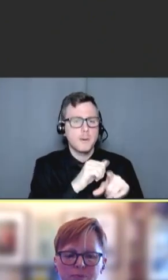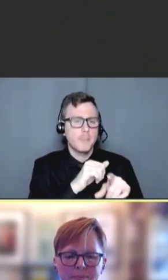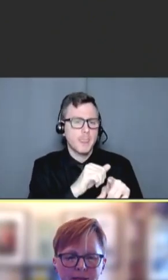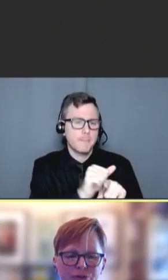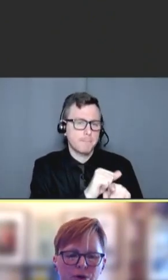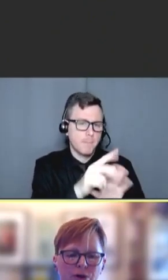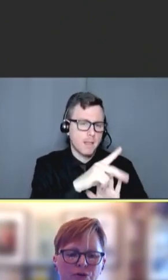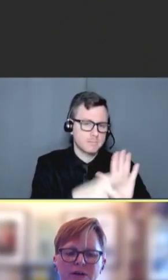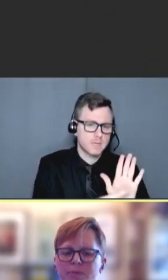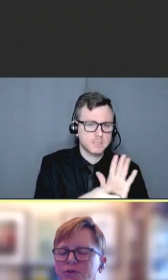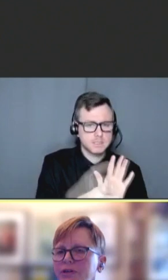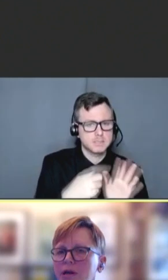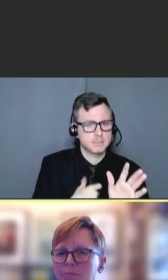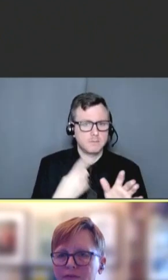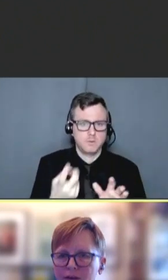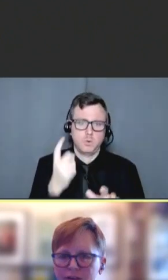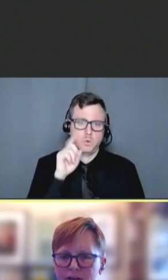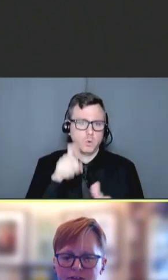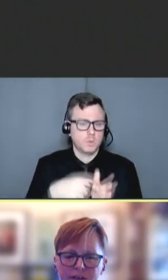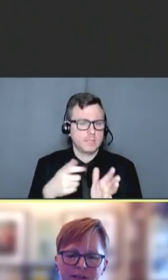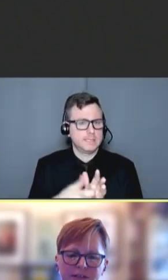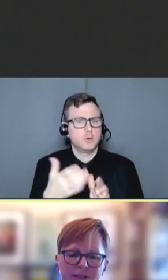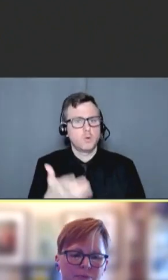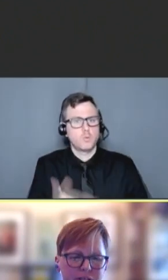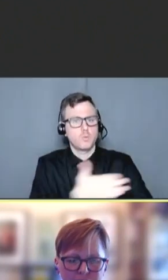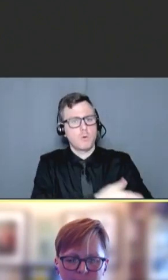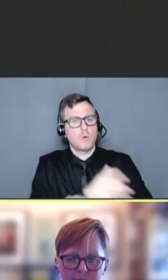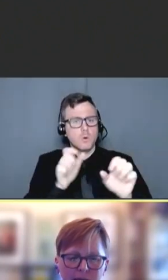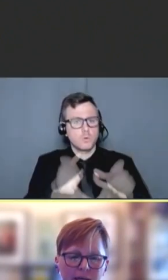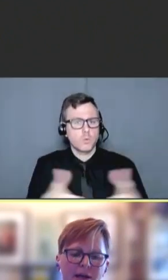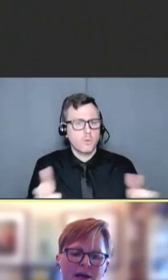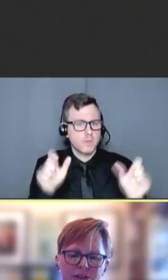we've seen tremendous growth in both the number of healthcare facilities that are participating,